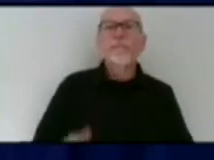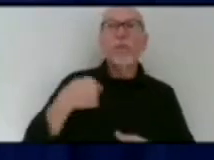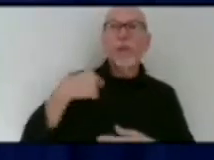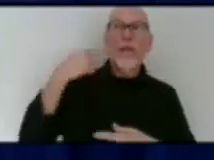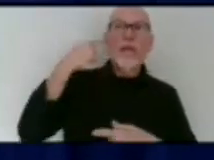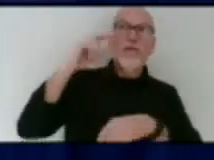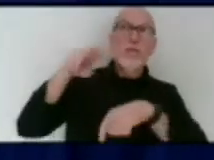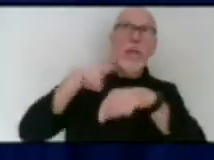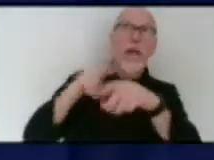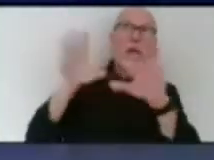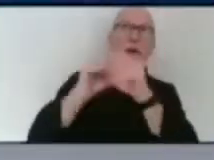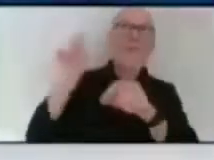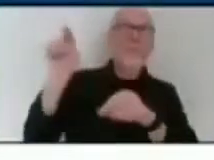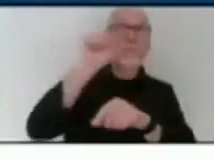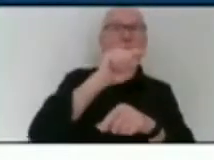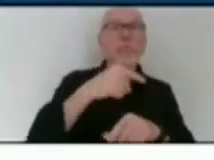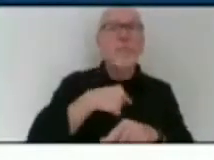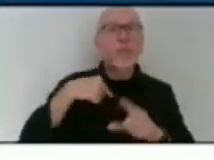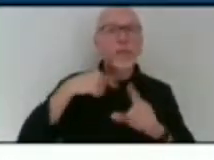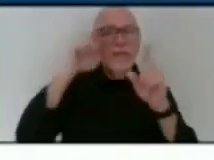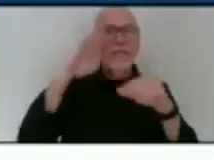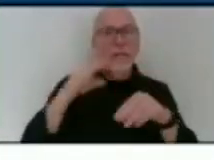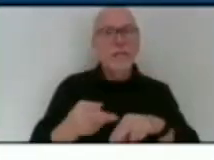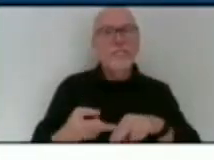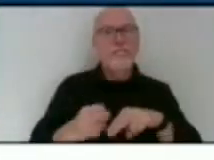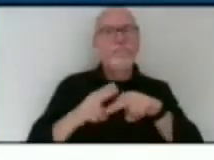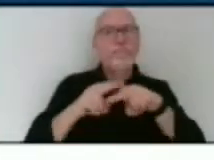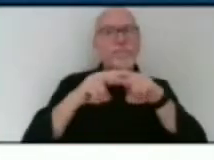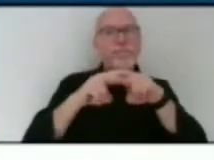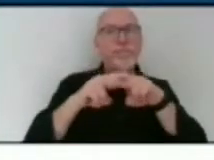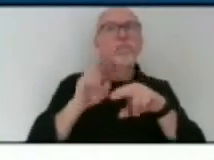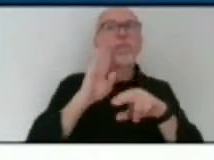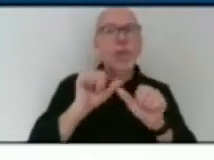expect the surge that we're currently experiencing to continue for a number